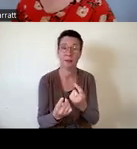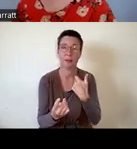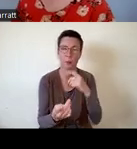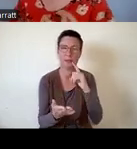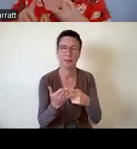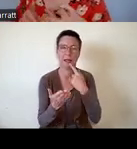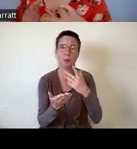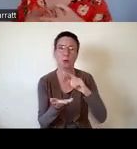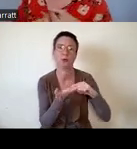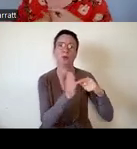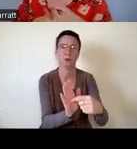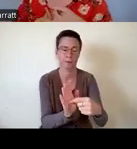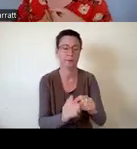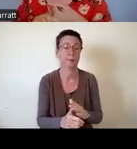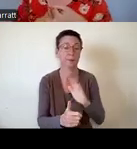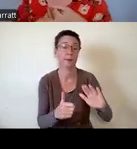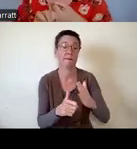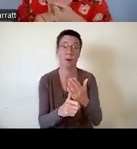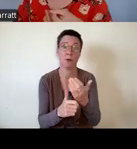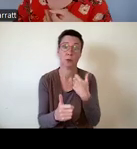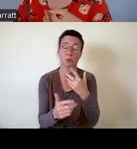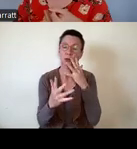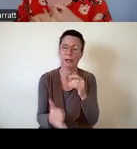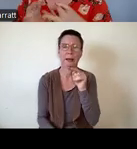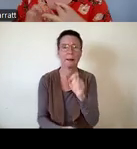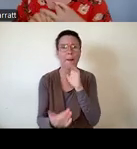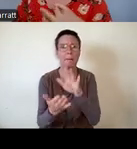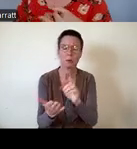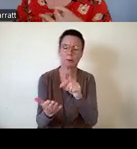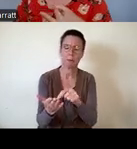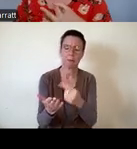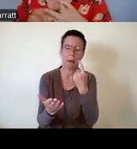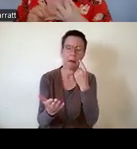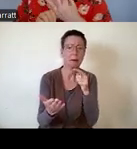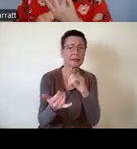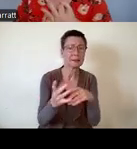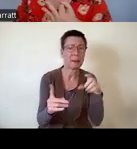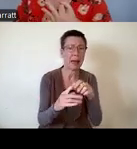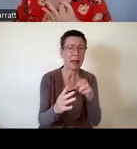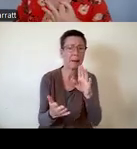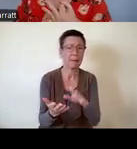First up, it checks if it thinks the post is spam, a low quality, or a high quality.